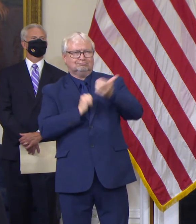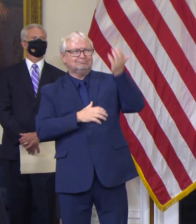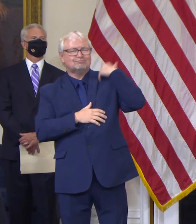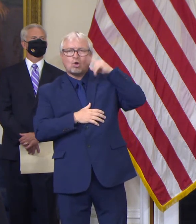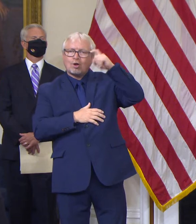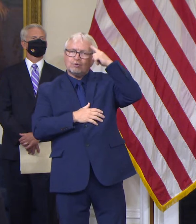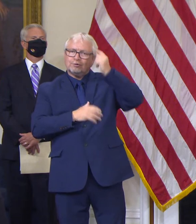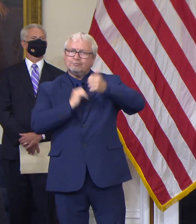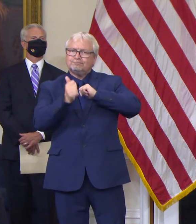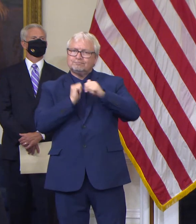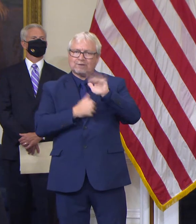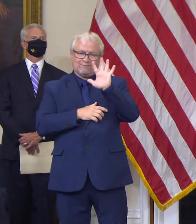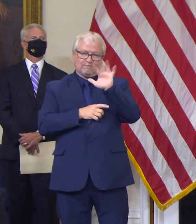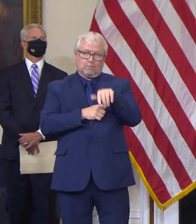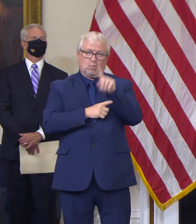a $5.1 trillion deficit.